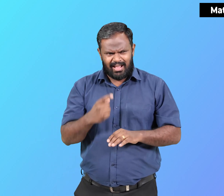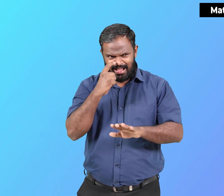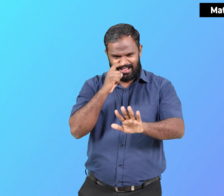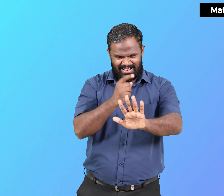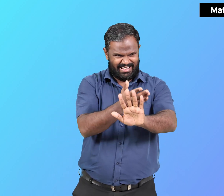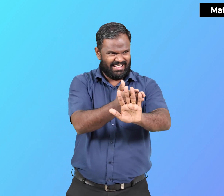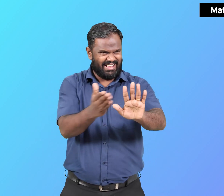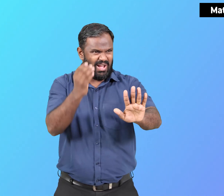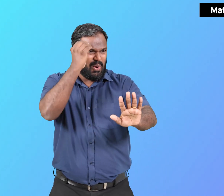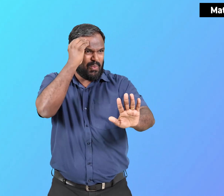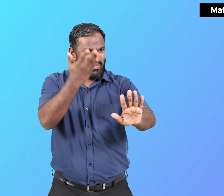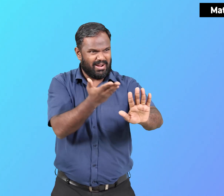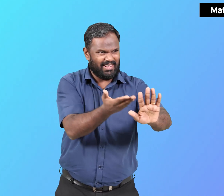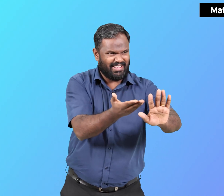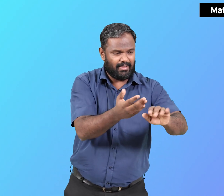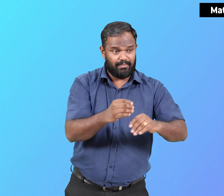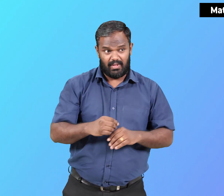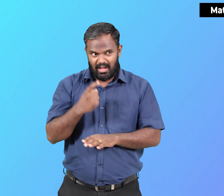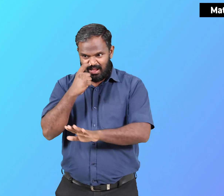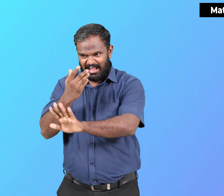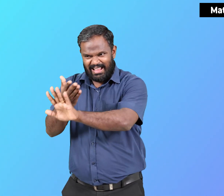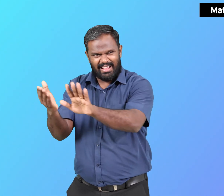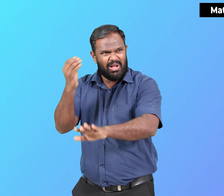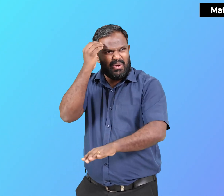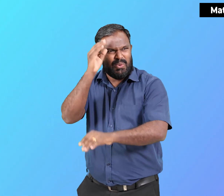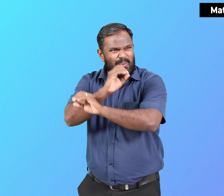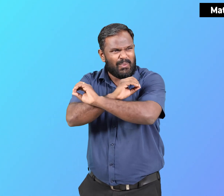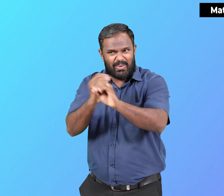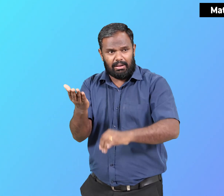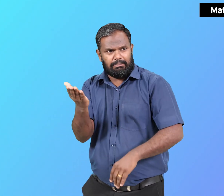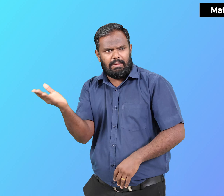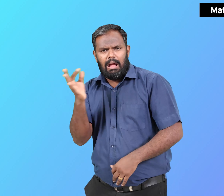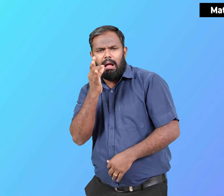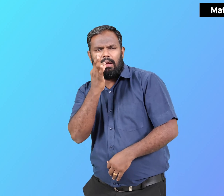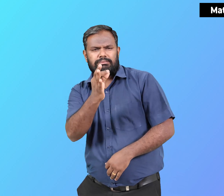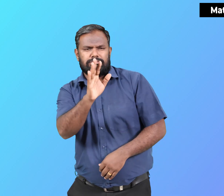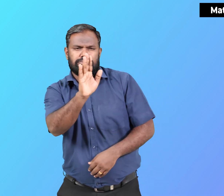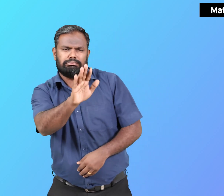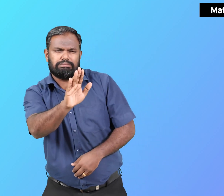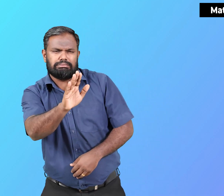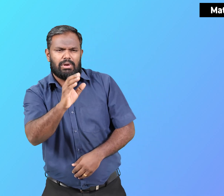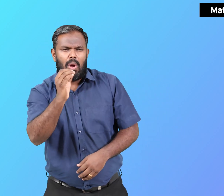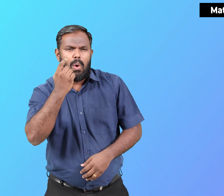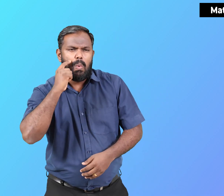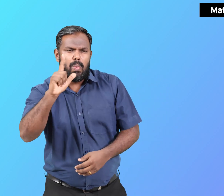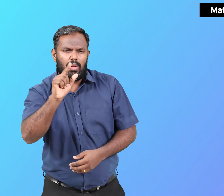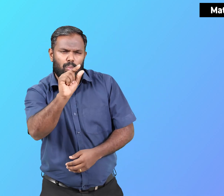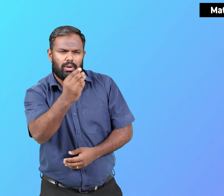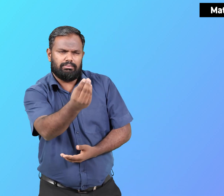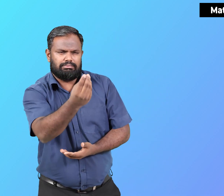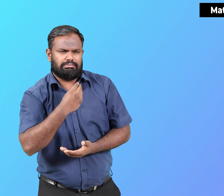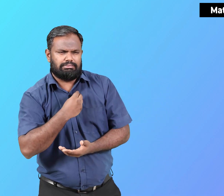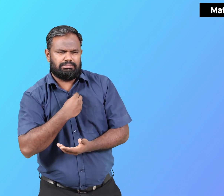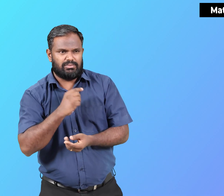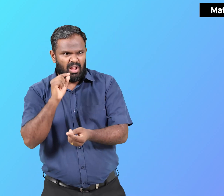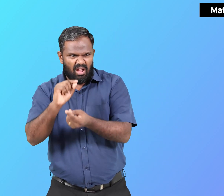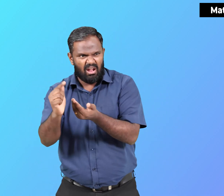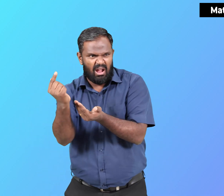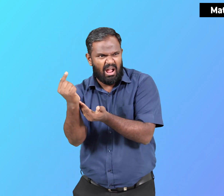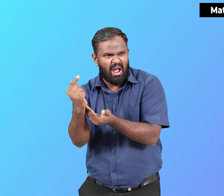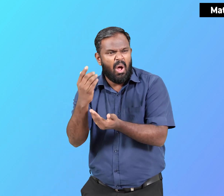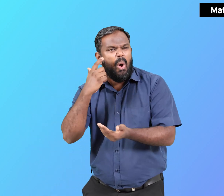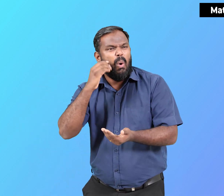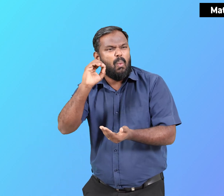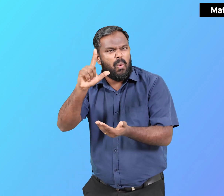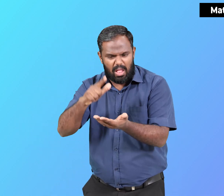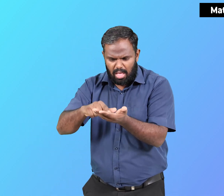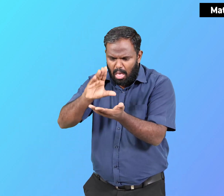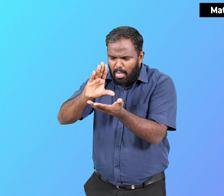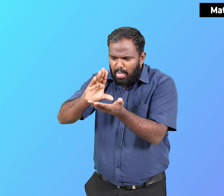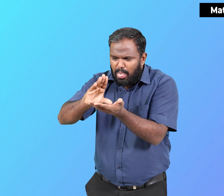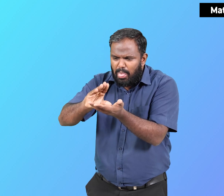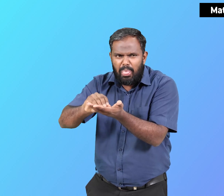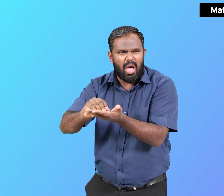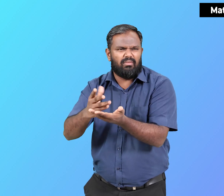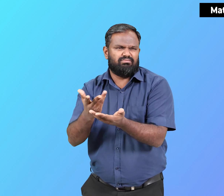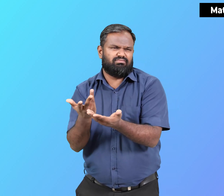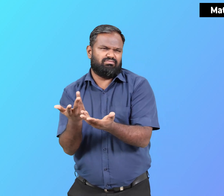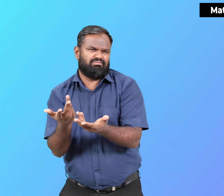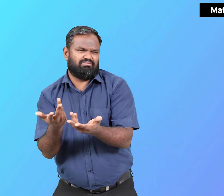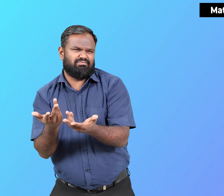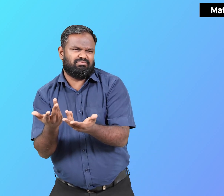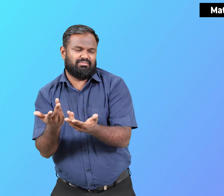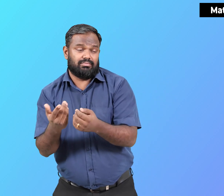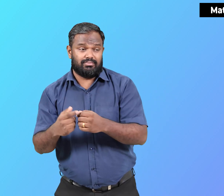But the foolish girls said to the wise girls, ‘Give us some of your oil. Our lamps are almost empty.’